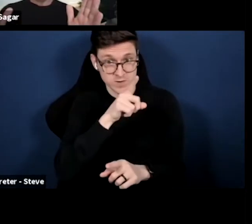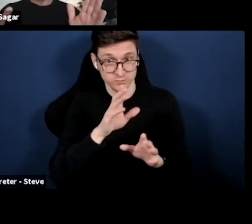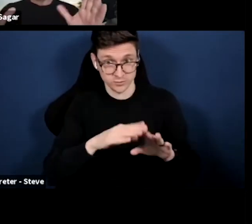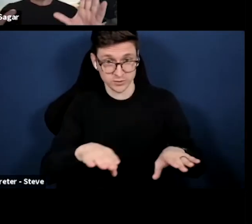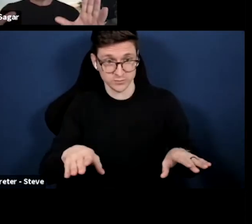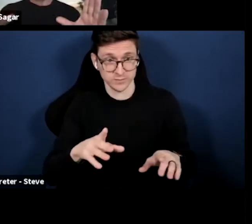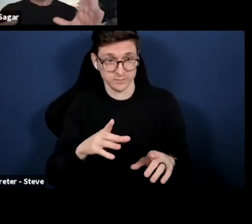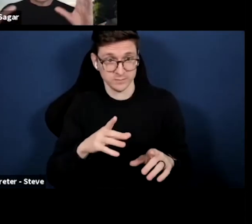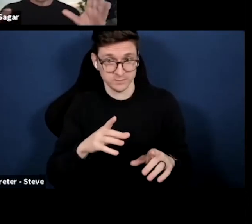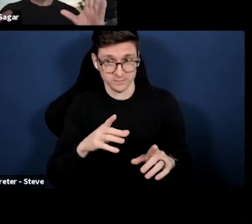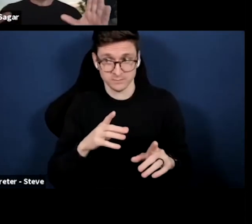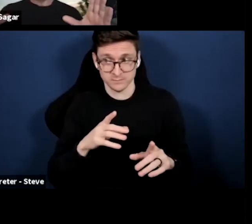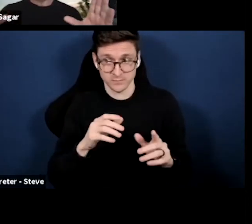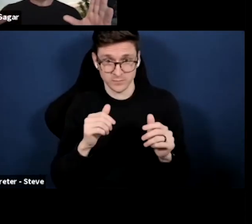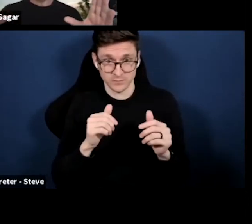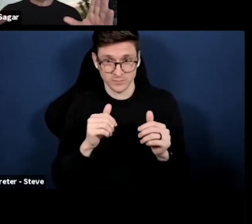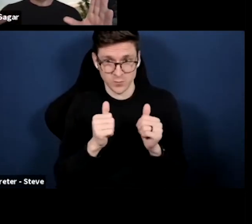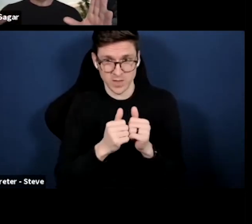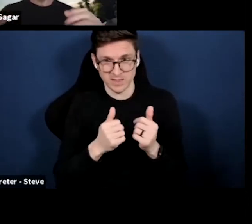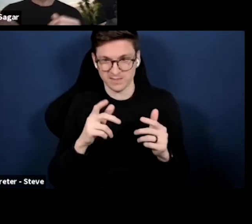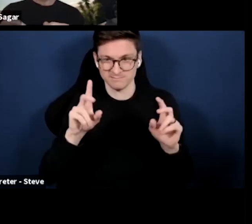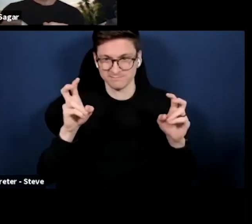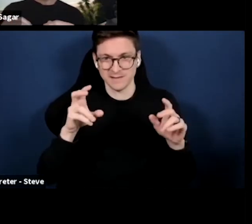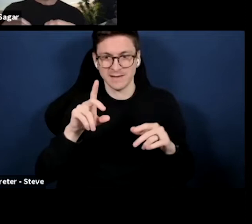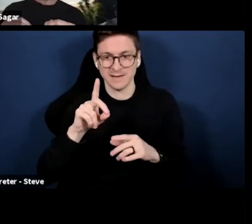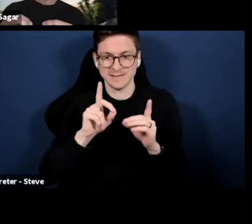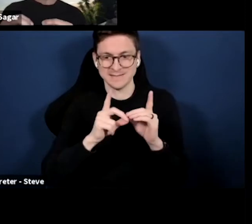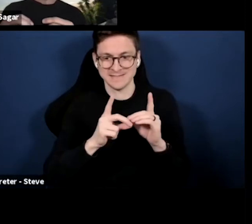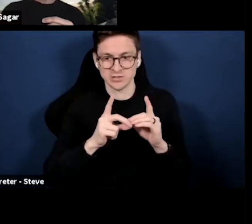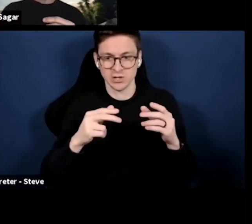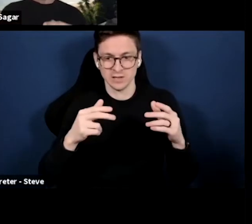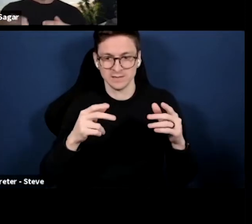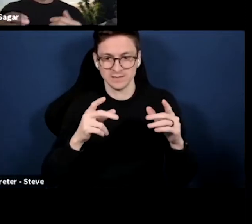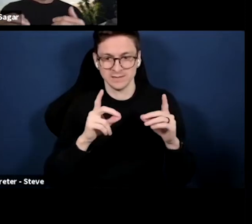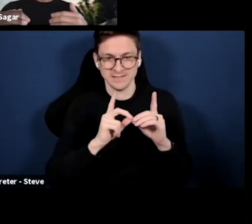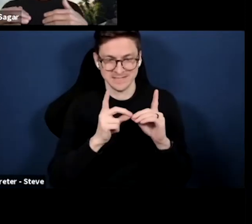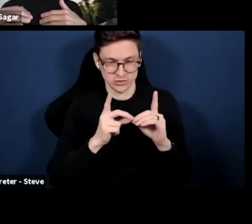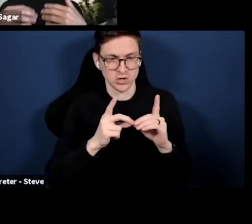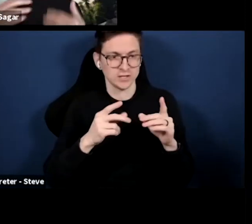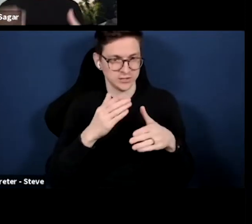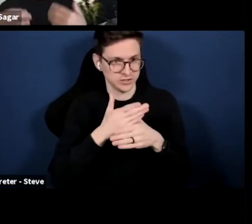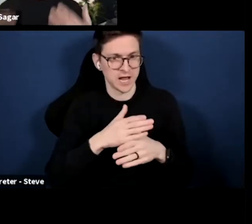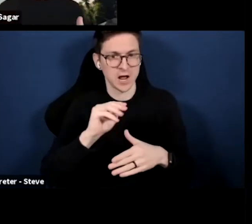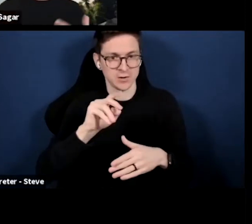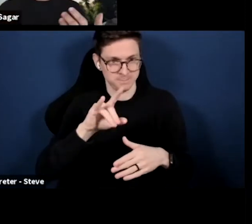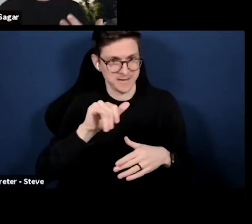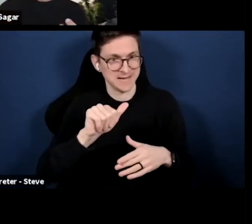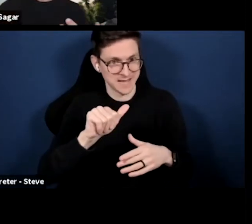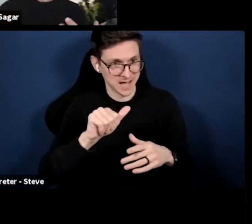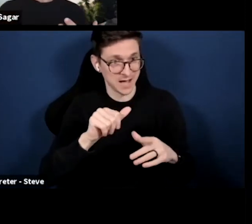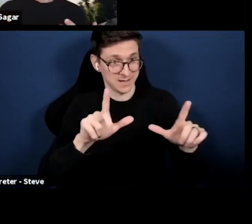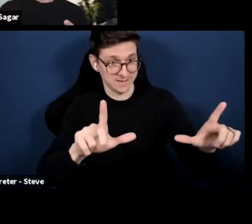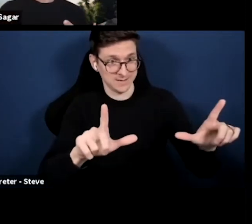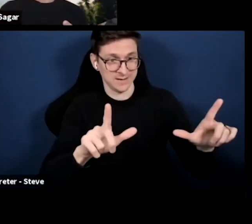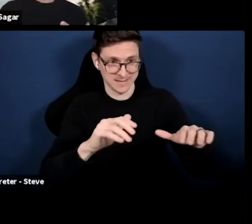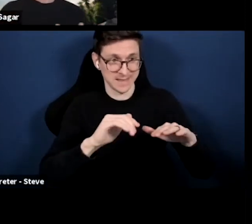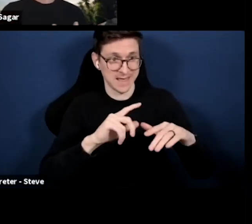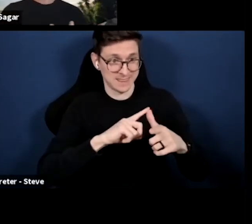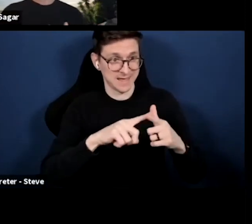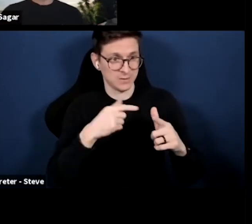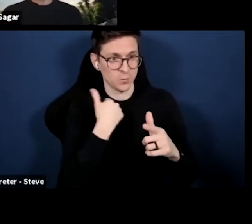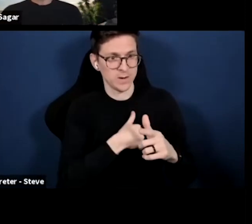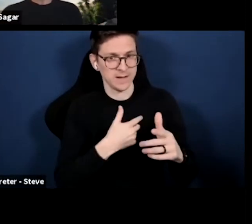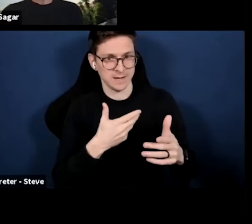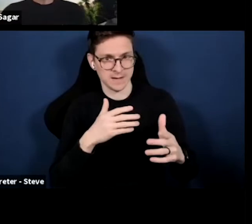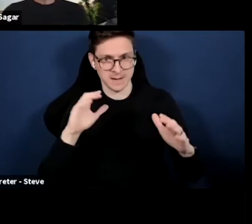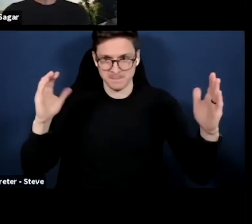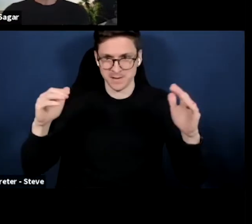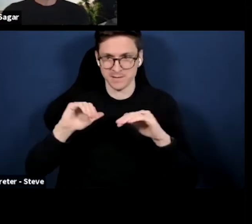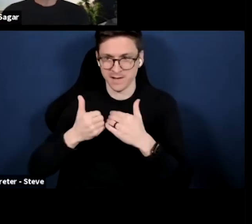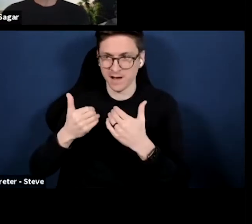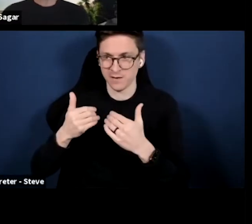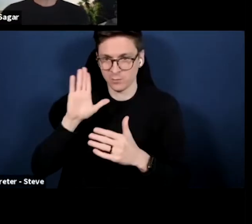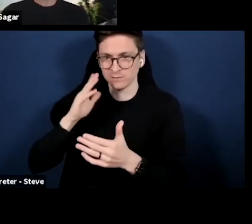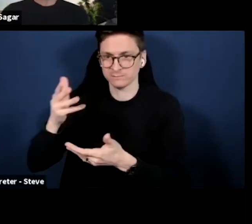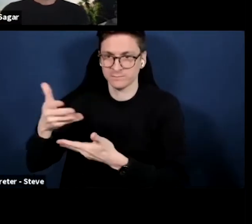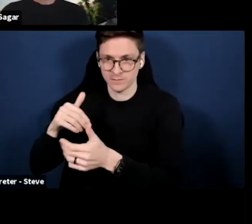effectively a digital shared media and so that we can compare these interactions so with these we